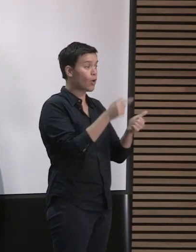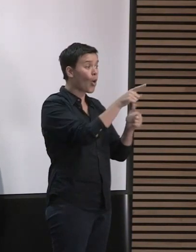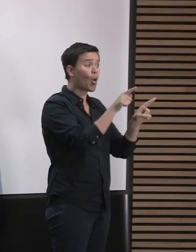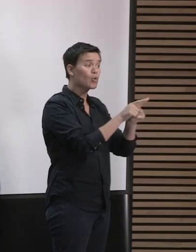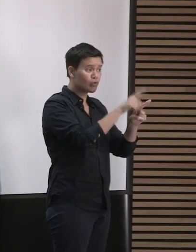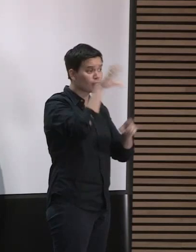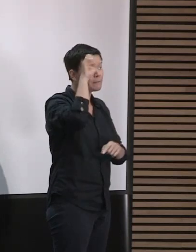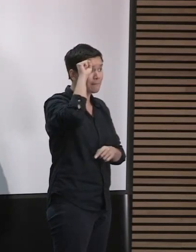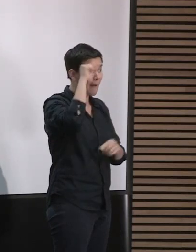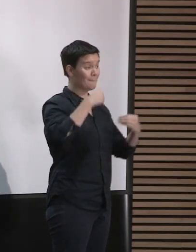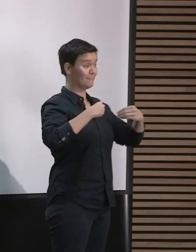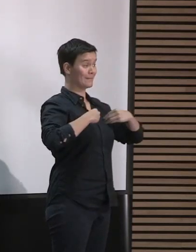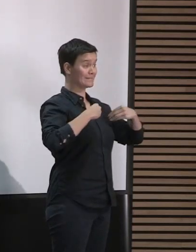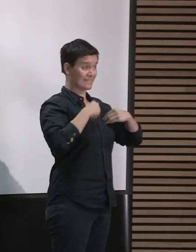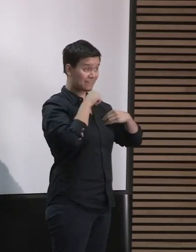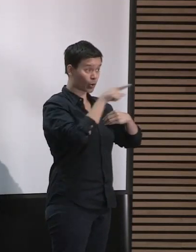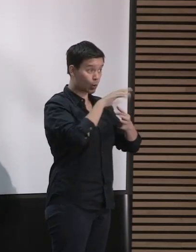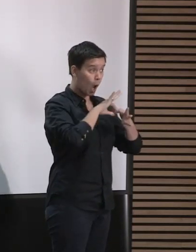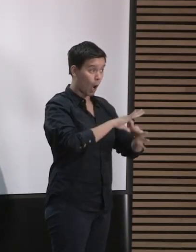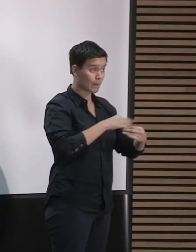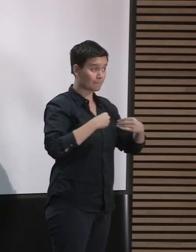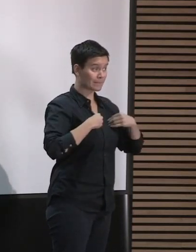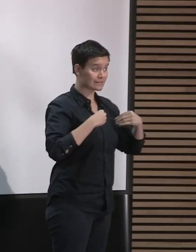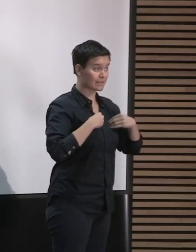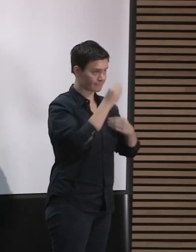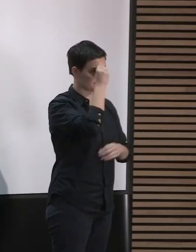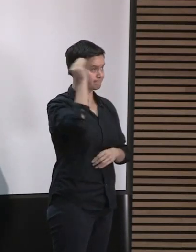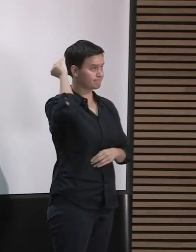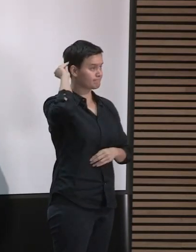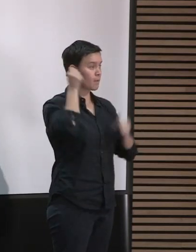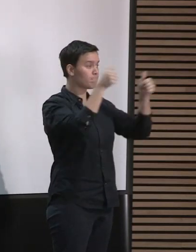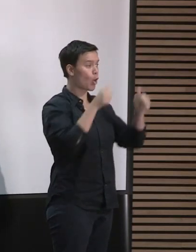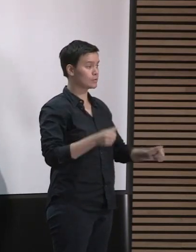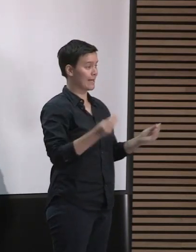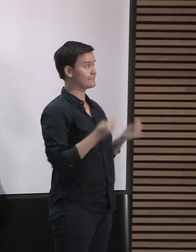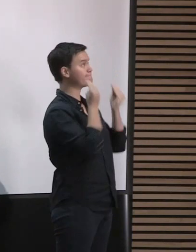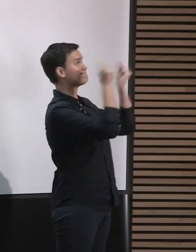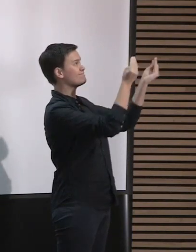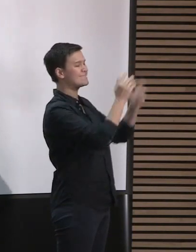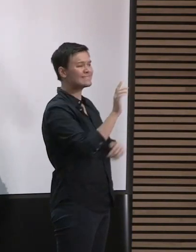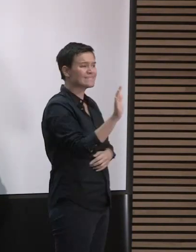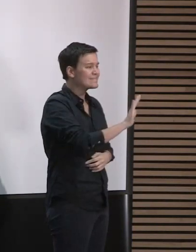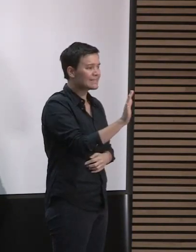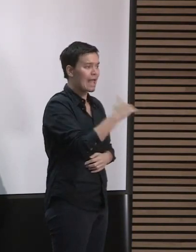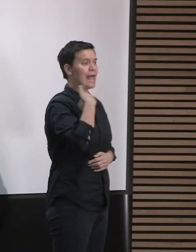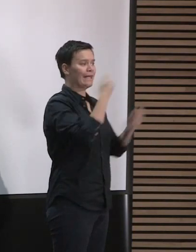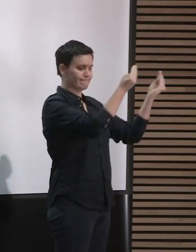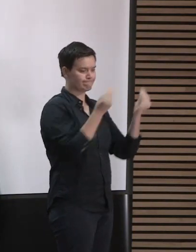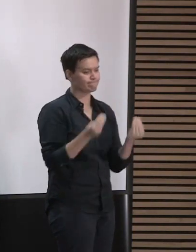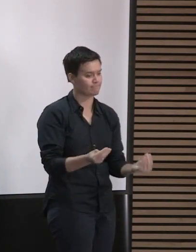app and businesses displaying the QR code. Remember the QR code needs to be accessible to people who may be in